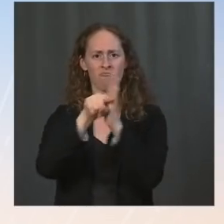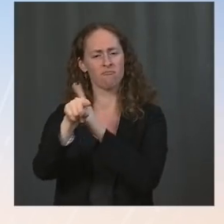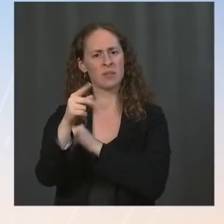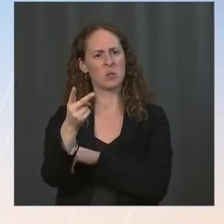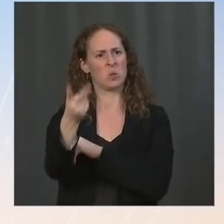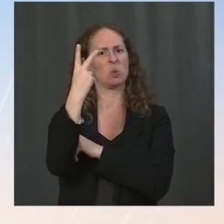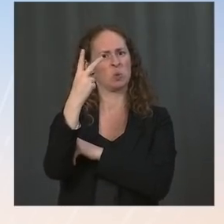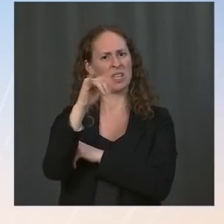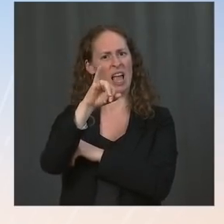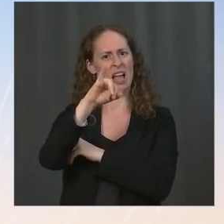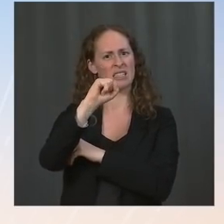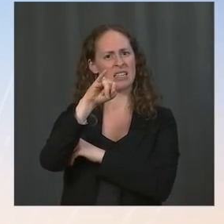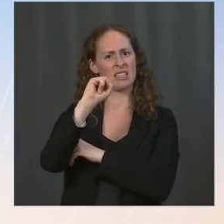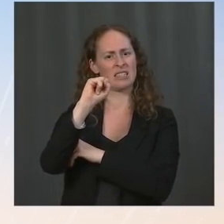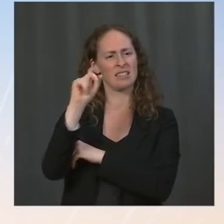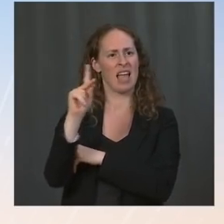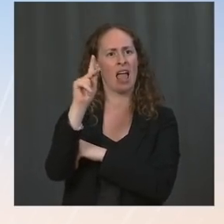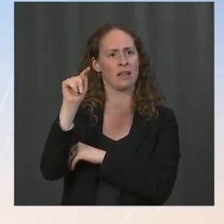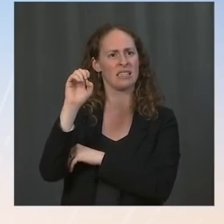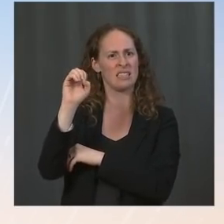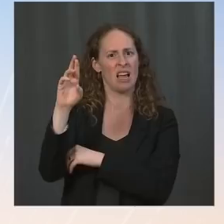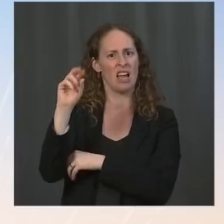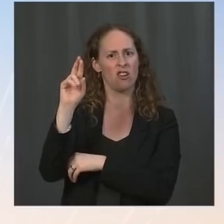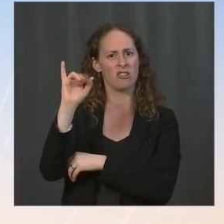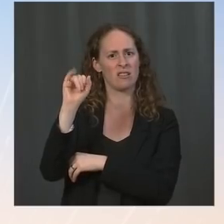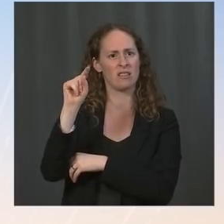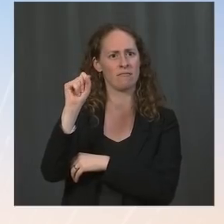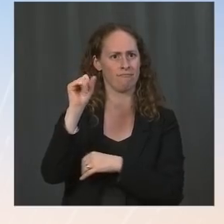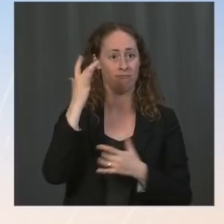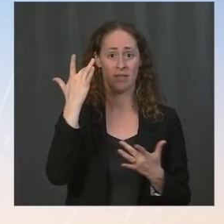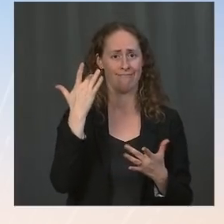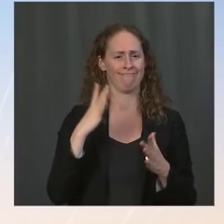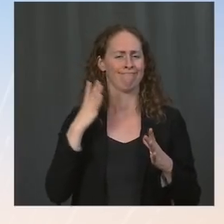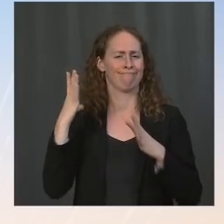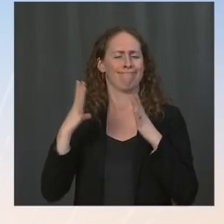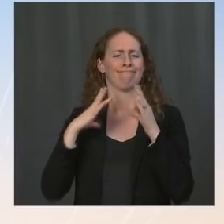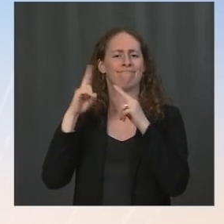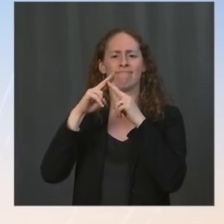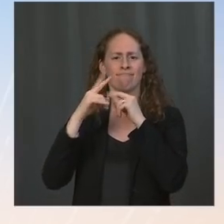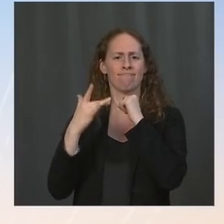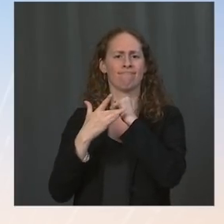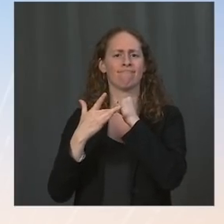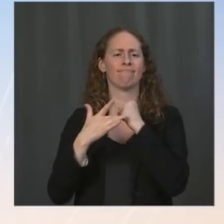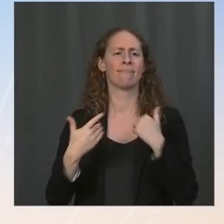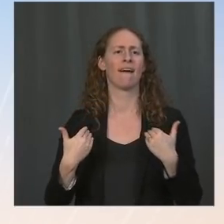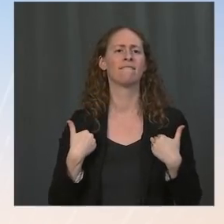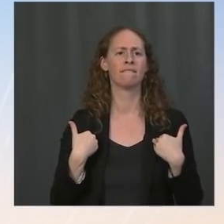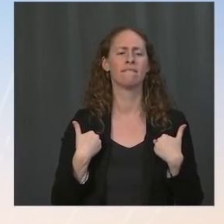remain in place and remain in place in the region. There are other parts of the world -- Somalia, Libya, Yemen --